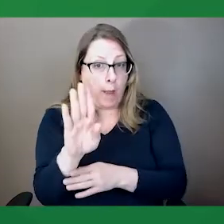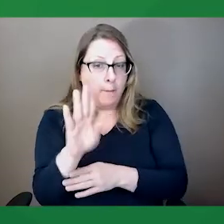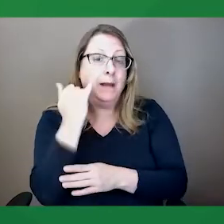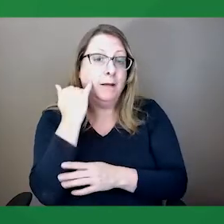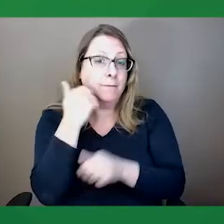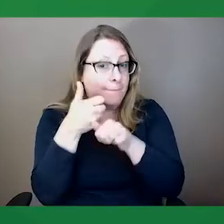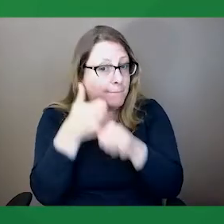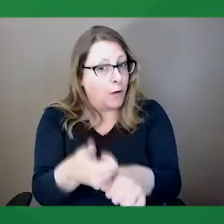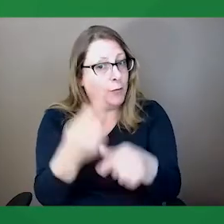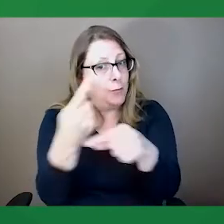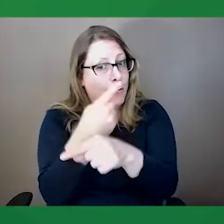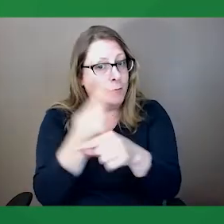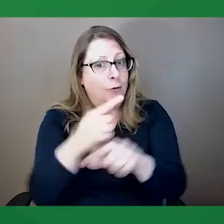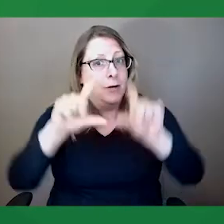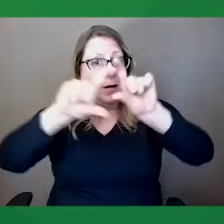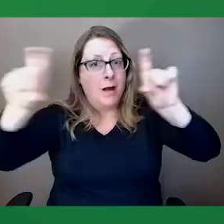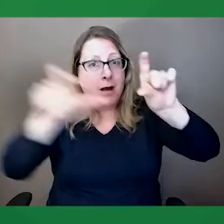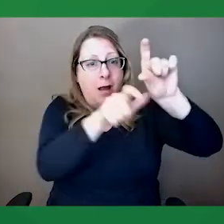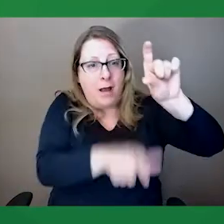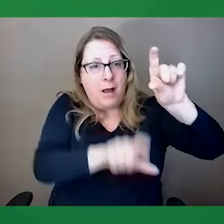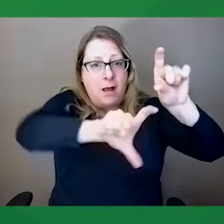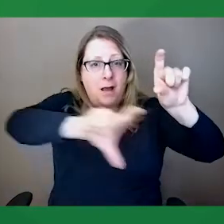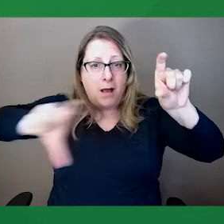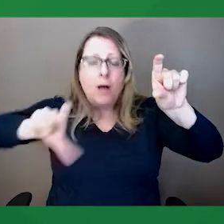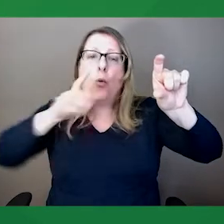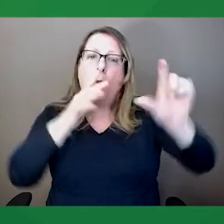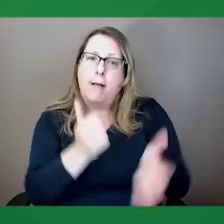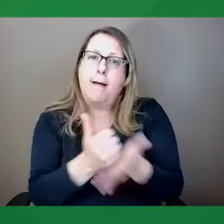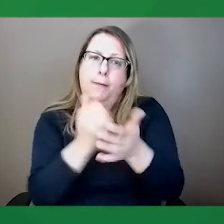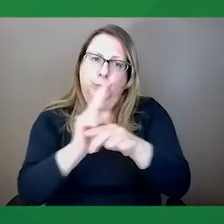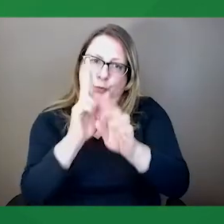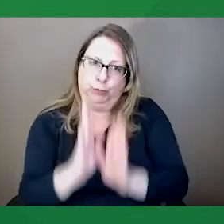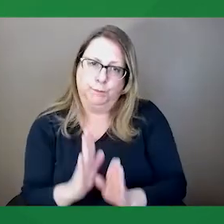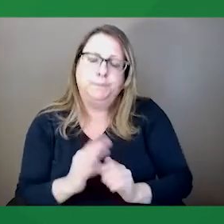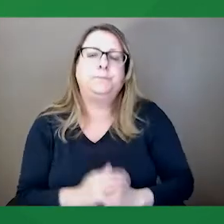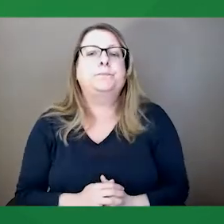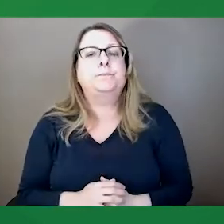and if we label them properly, it helps a lot of users.